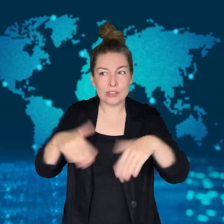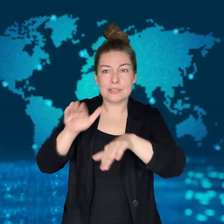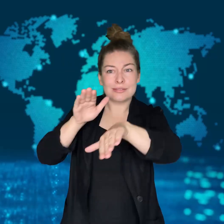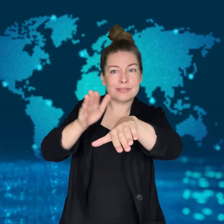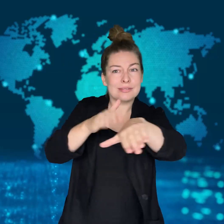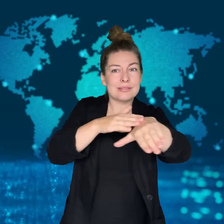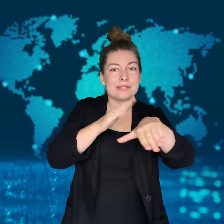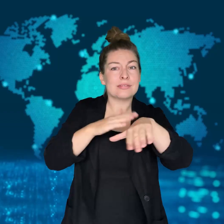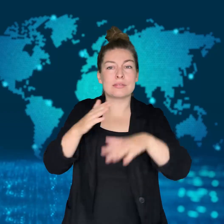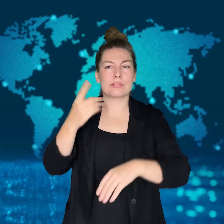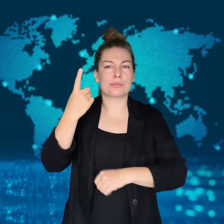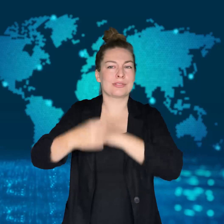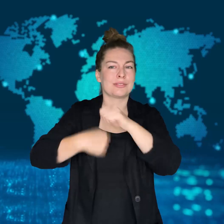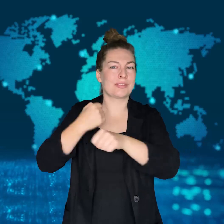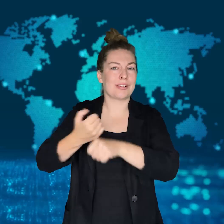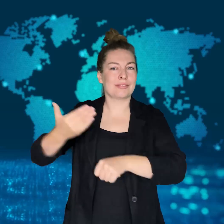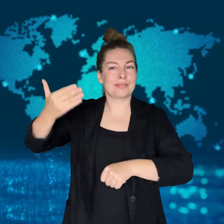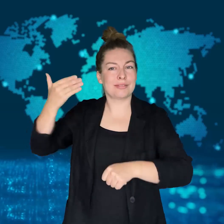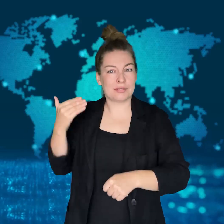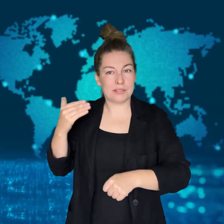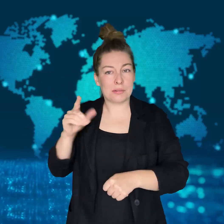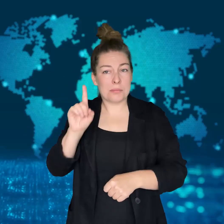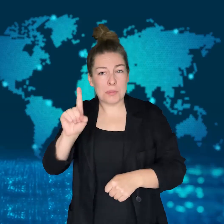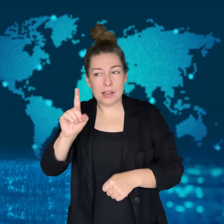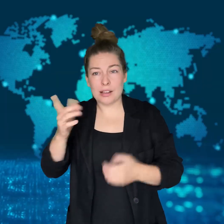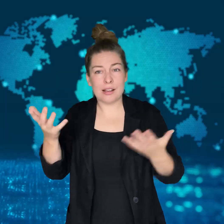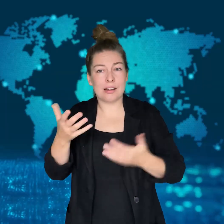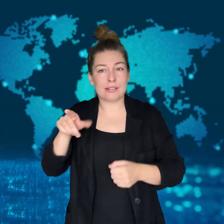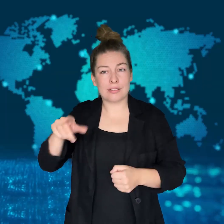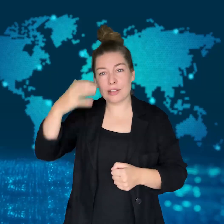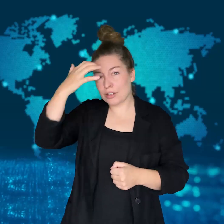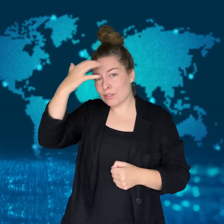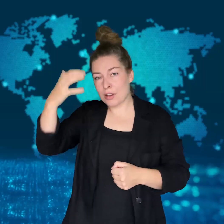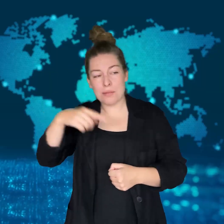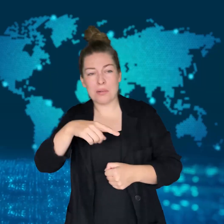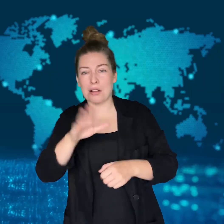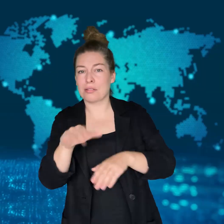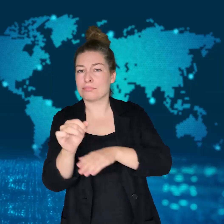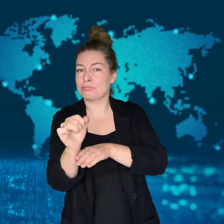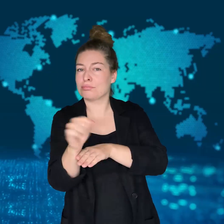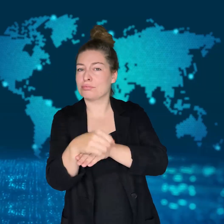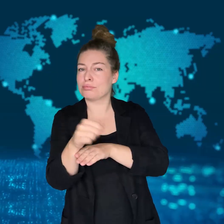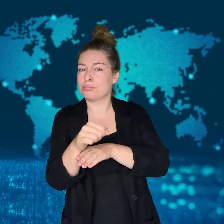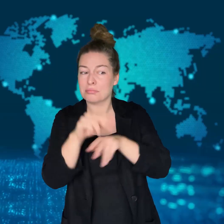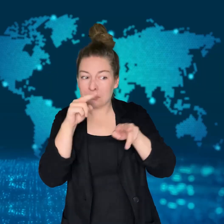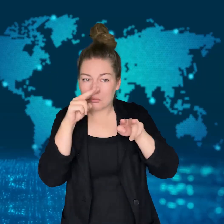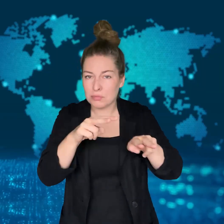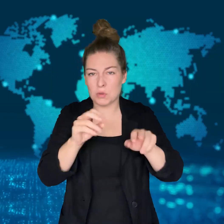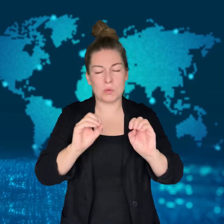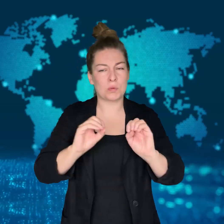Though the help was sought a year ago, countries were slow to respond.